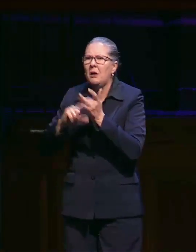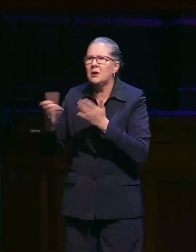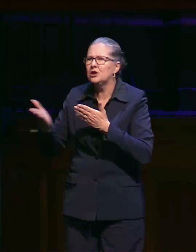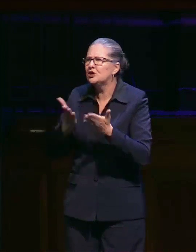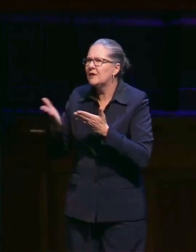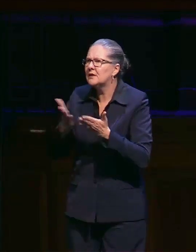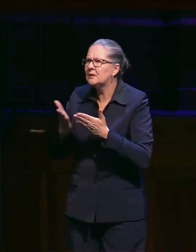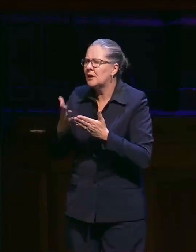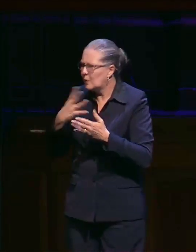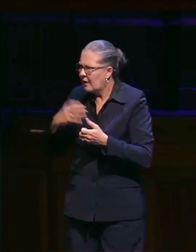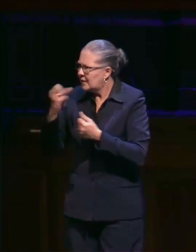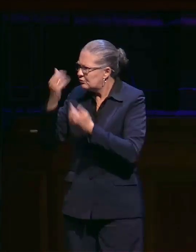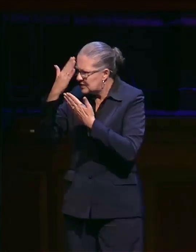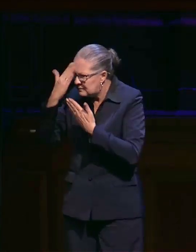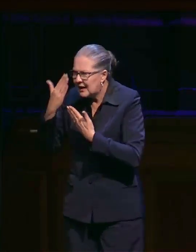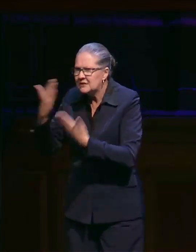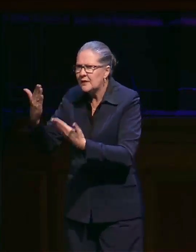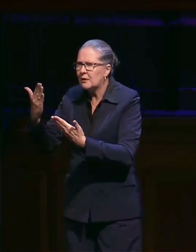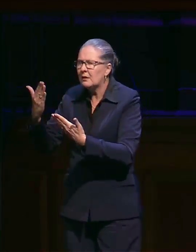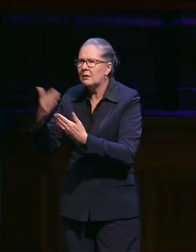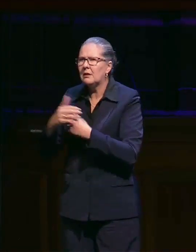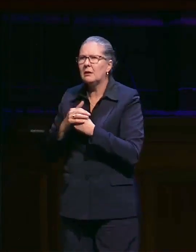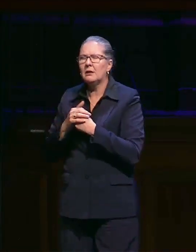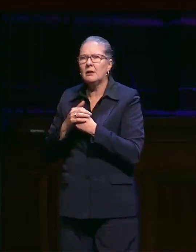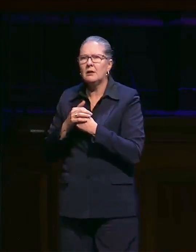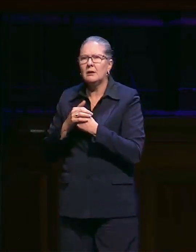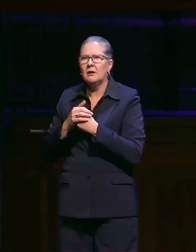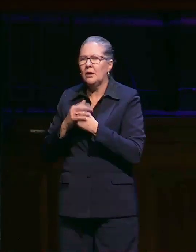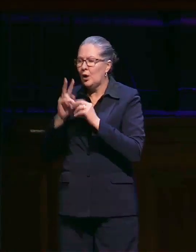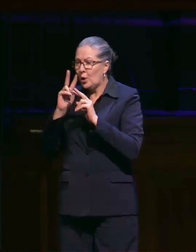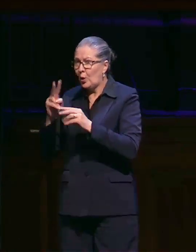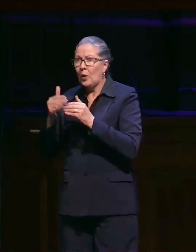respectful and diverse nature and looking beyond their borders some have